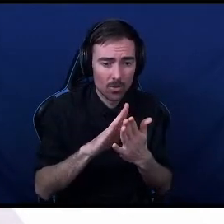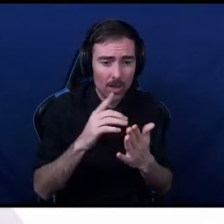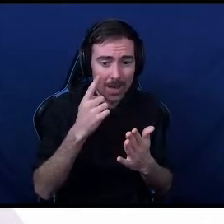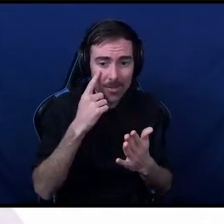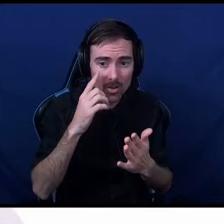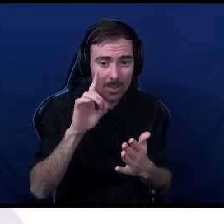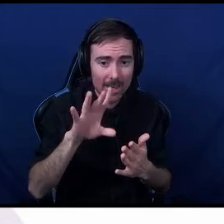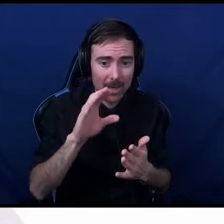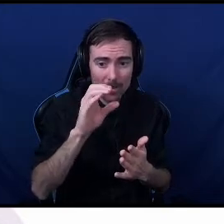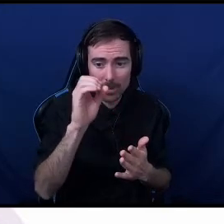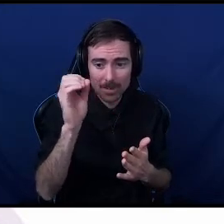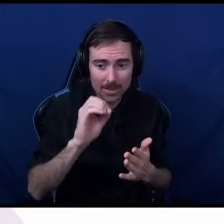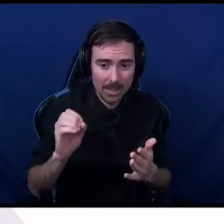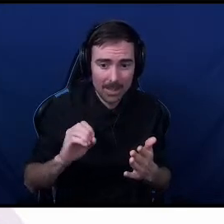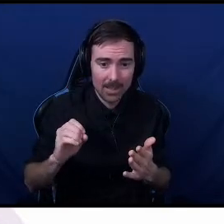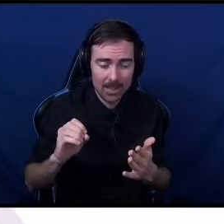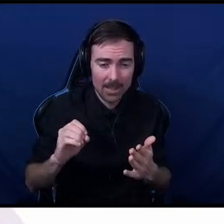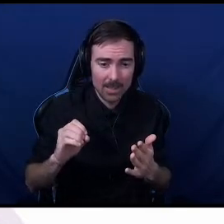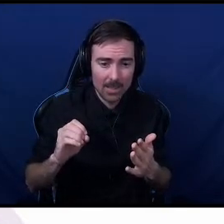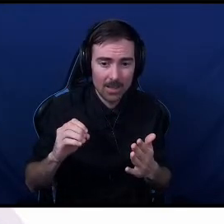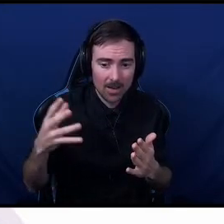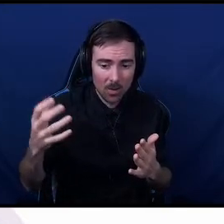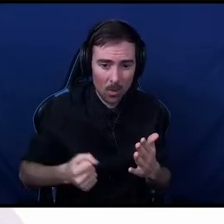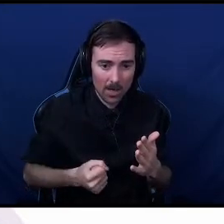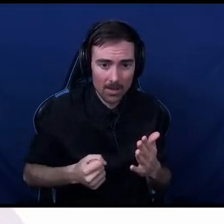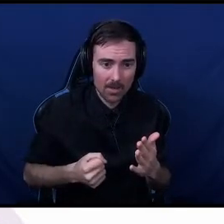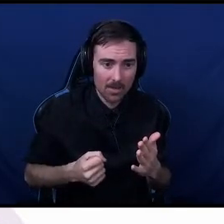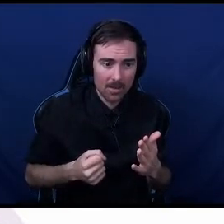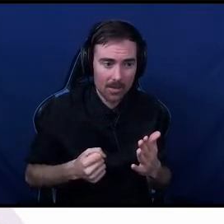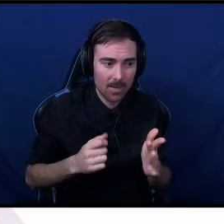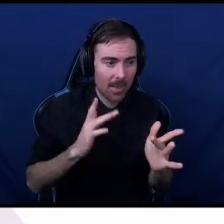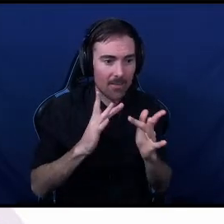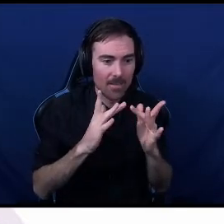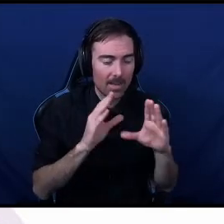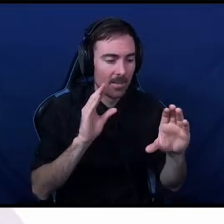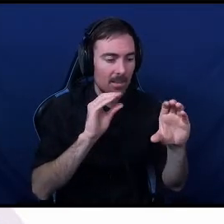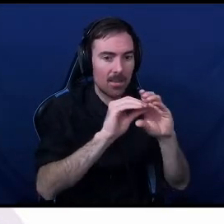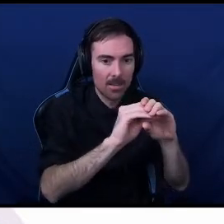Fund, which then goes invest in ANZ Bank, who needs more, ANZ